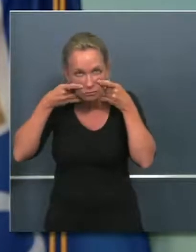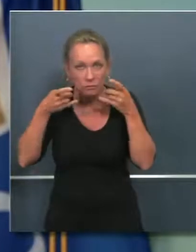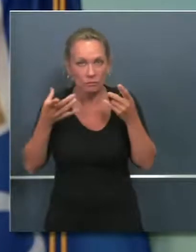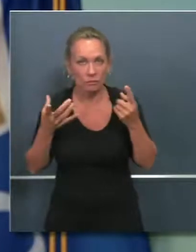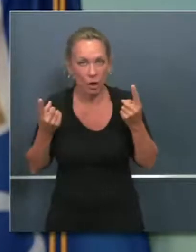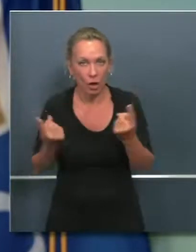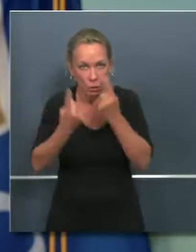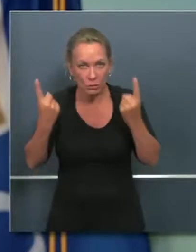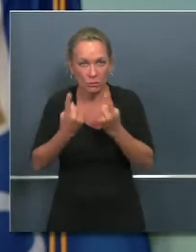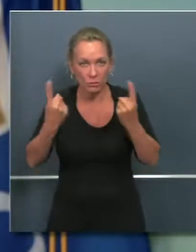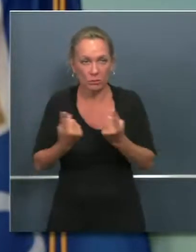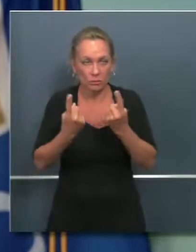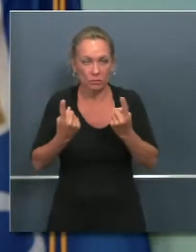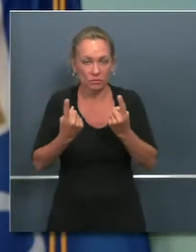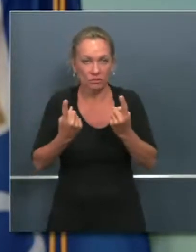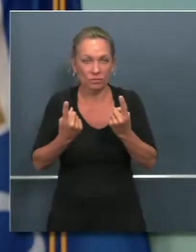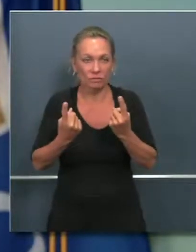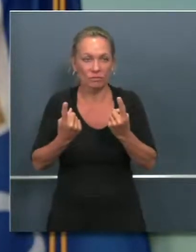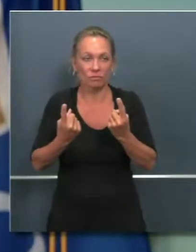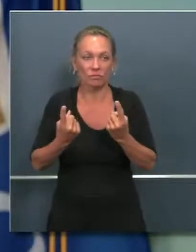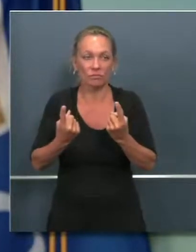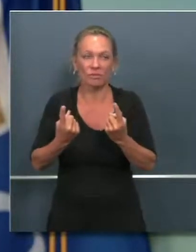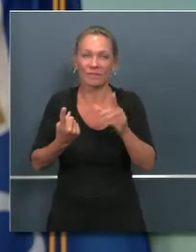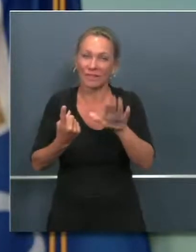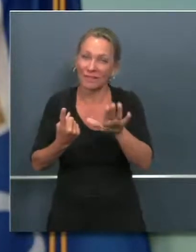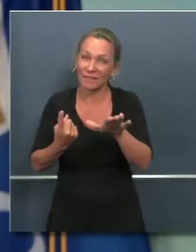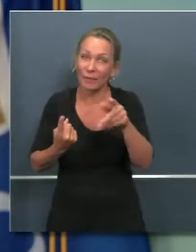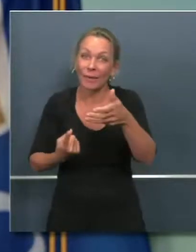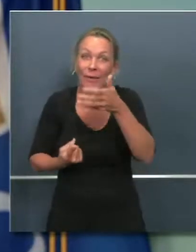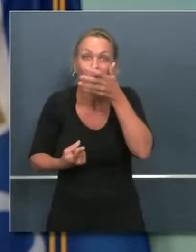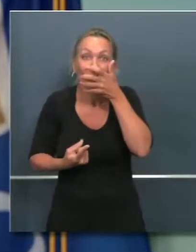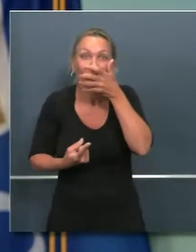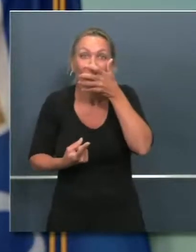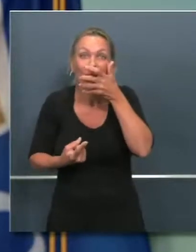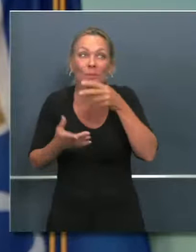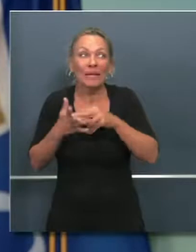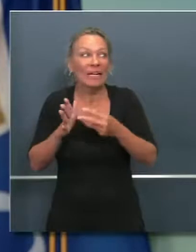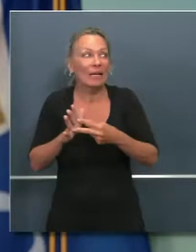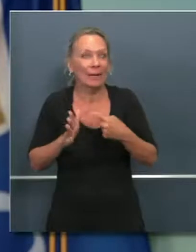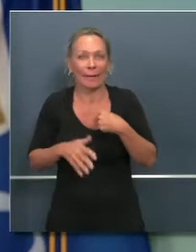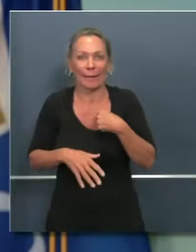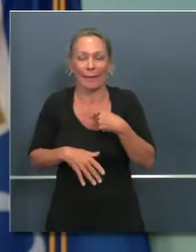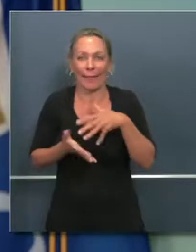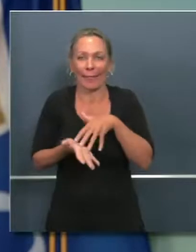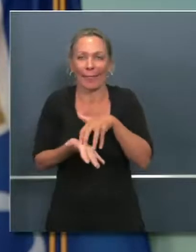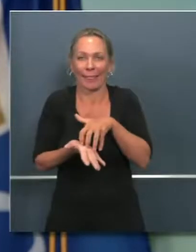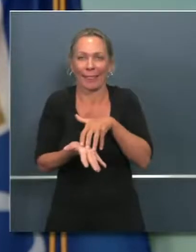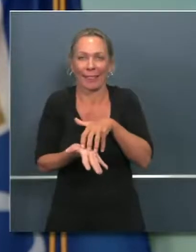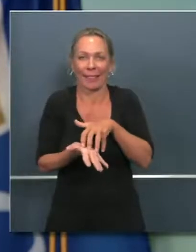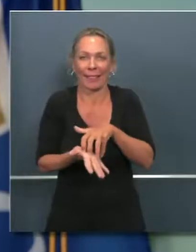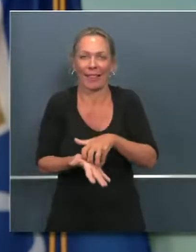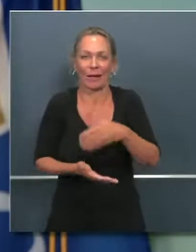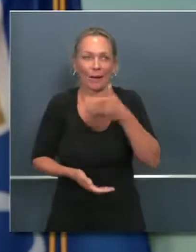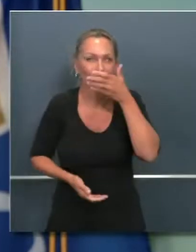covering and also know from that perspective we want to strengthen our resolve and that's why